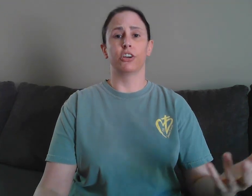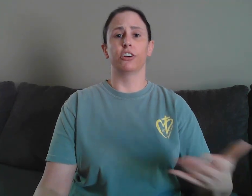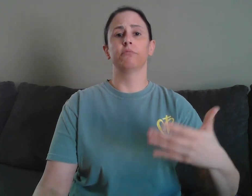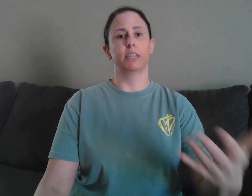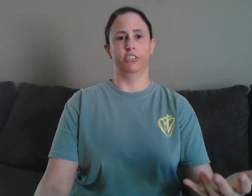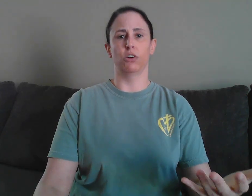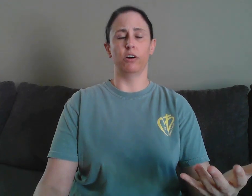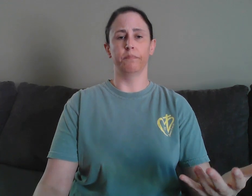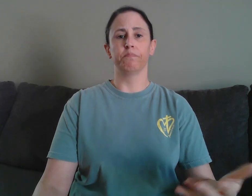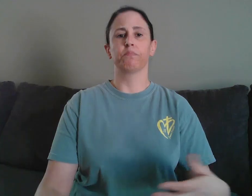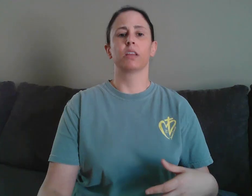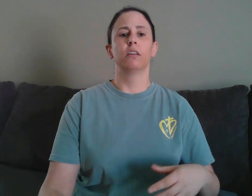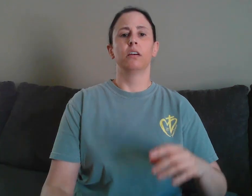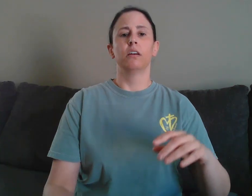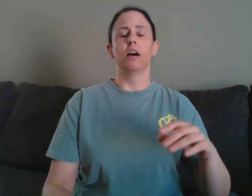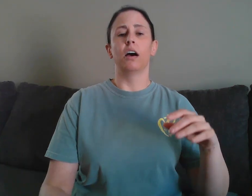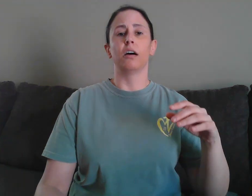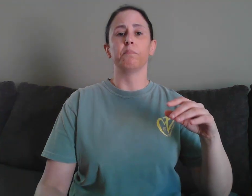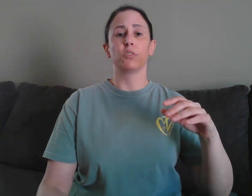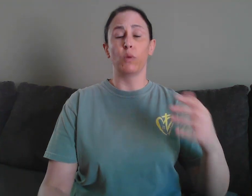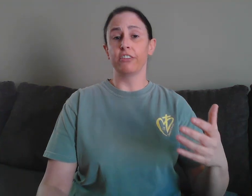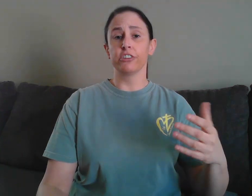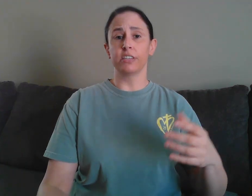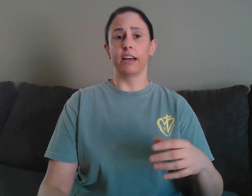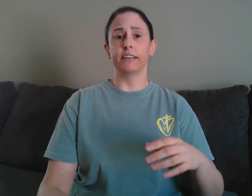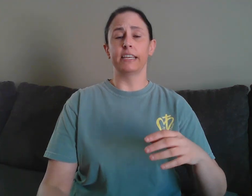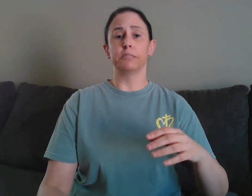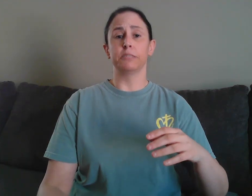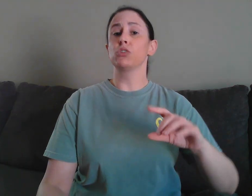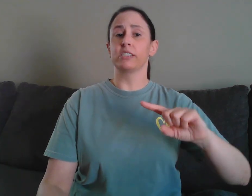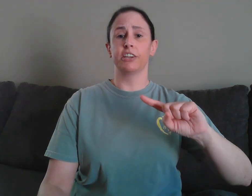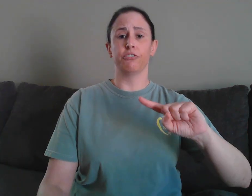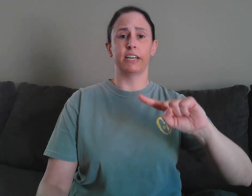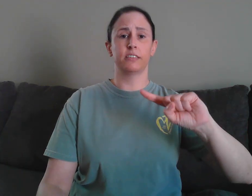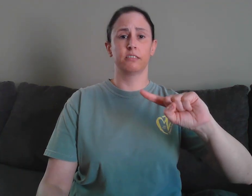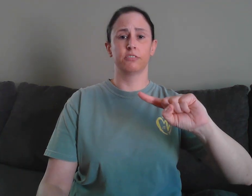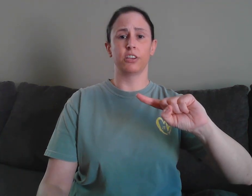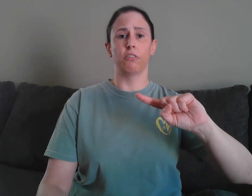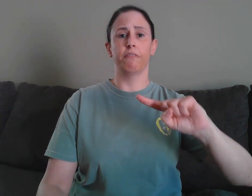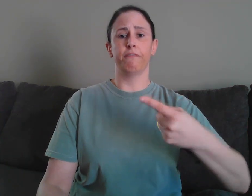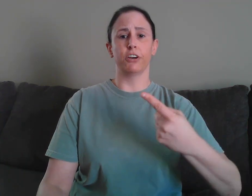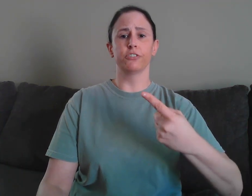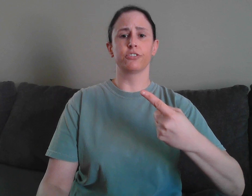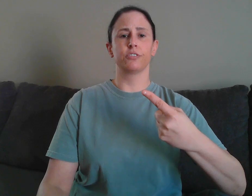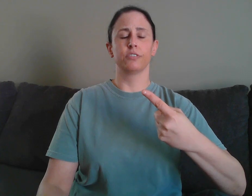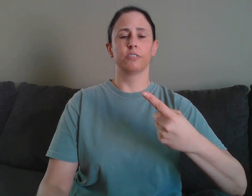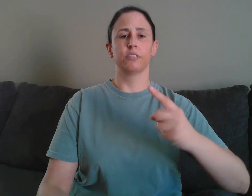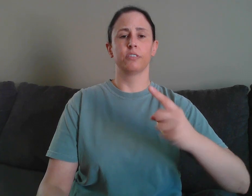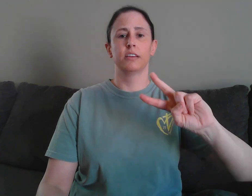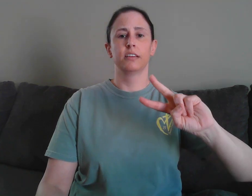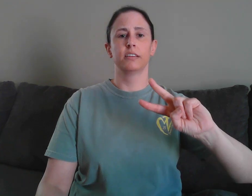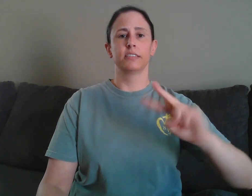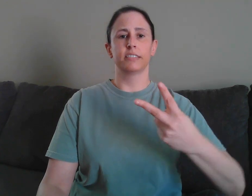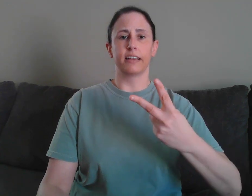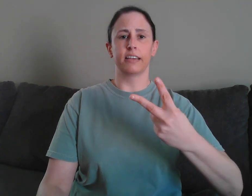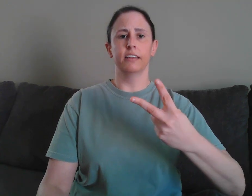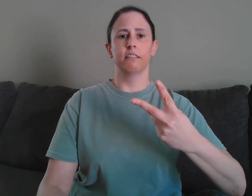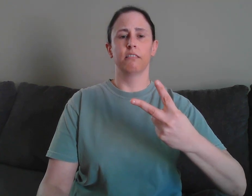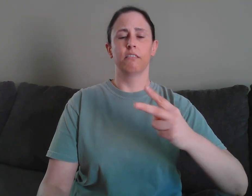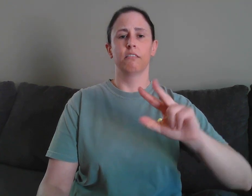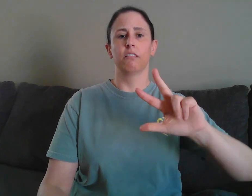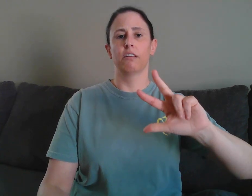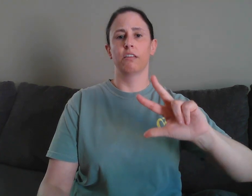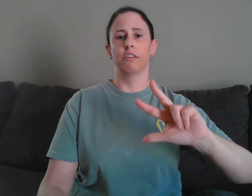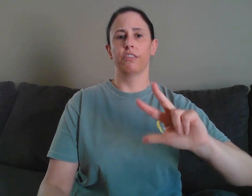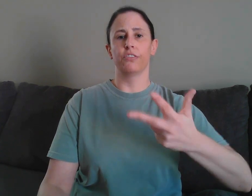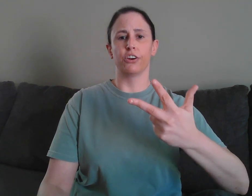third, and so on. Um, the way they're signed is by twisting your wrist. So, first, second,